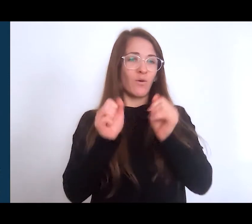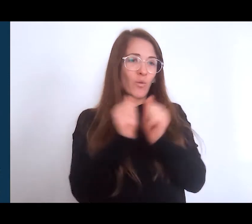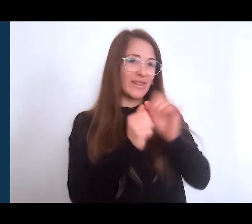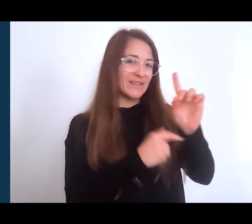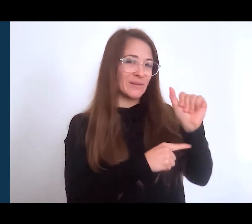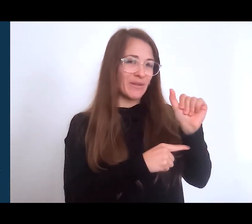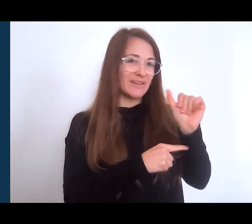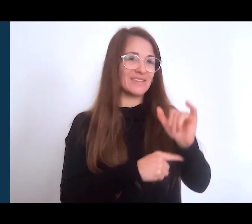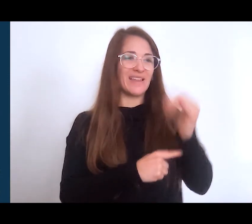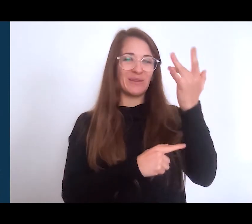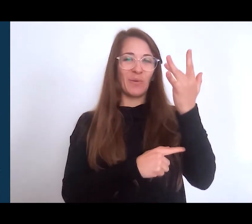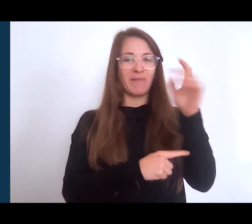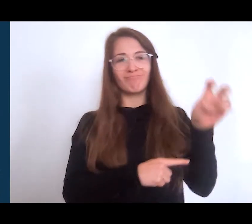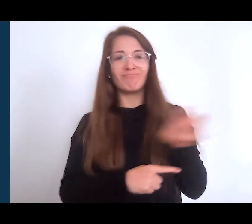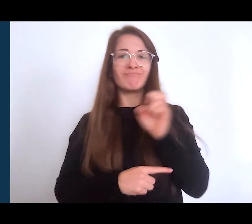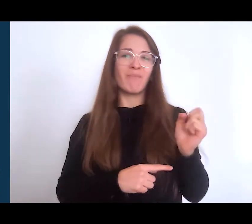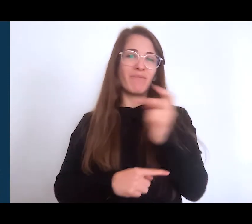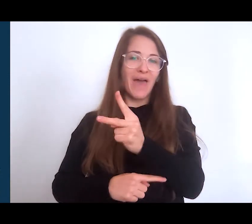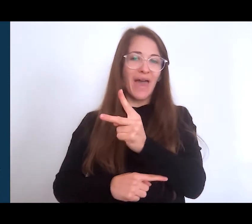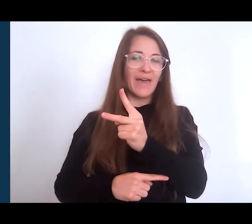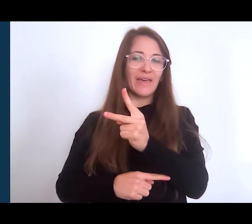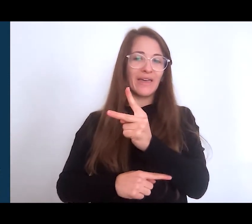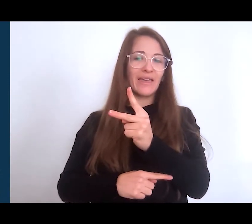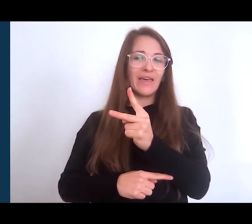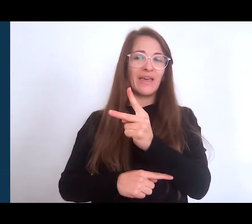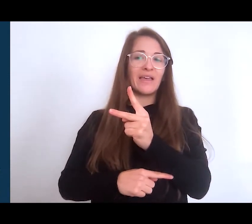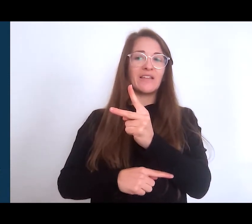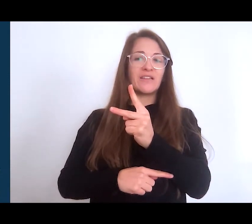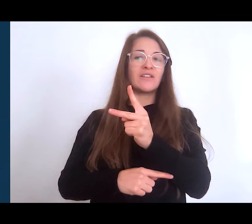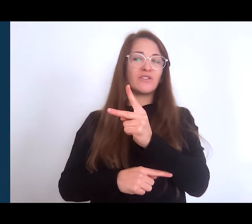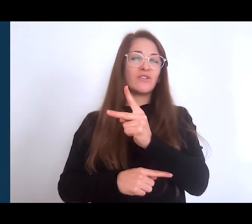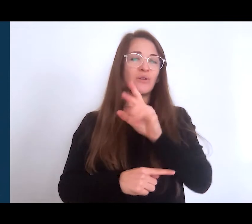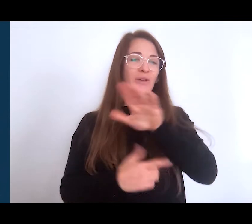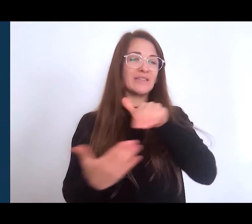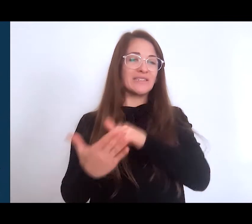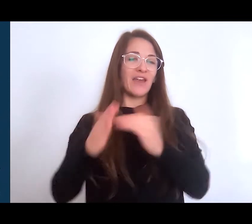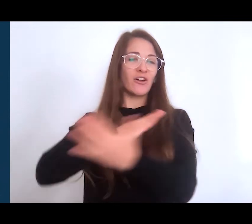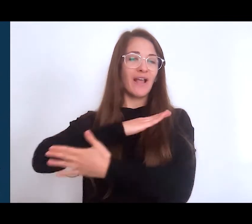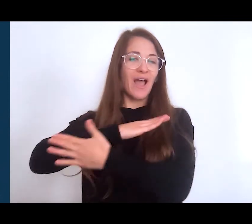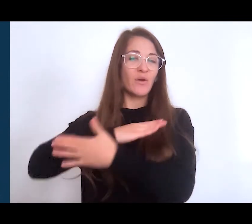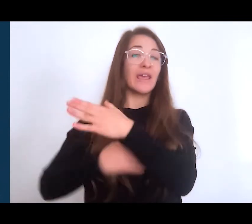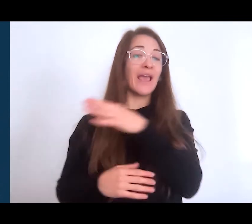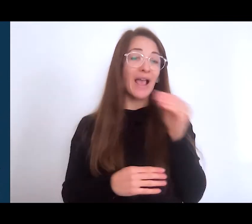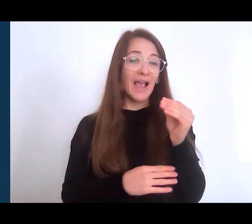EDUCATION, BUT I FELT AT HOME WITH THE INDIVIDUALS WITH DISABILITIES AND SWITCHED BACK OVER TO WORK WITH THE COUNTY AND